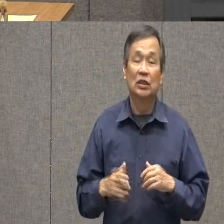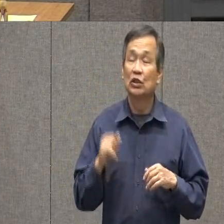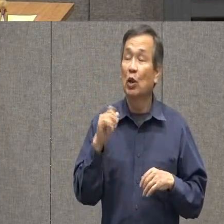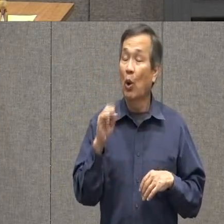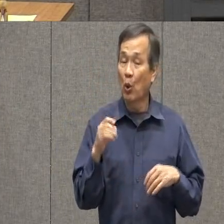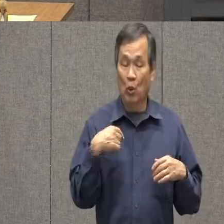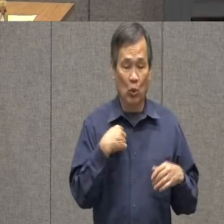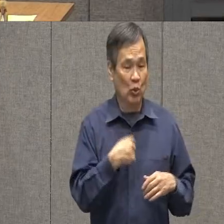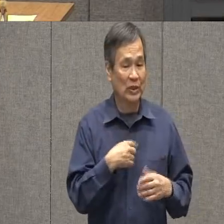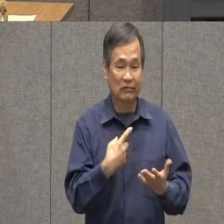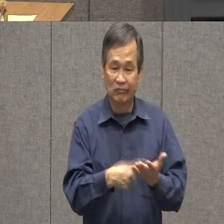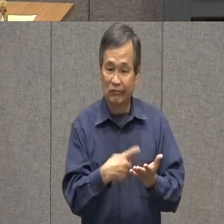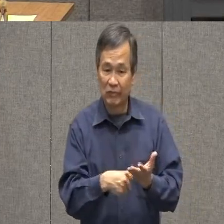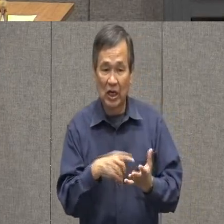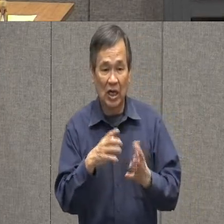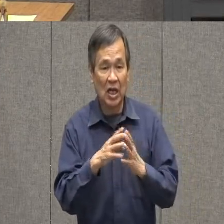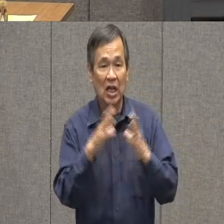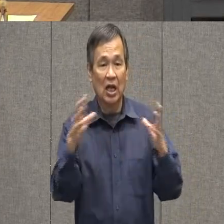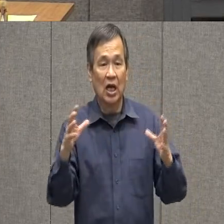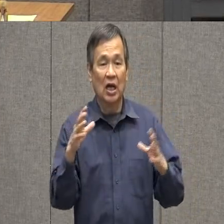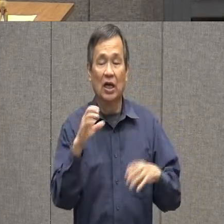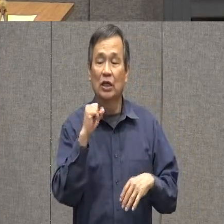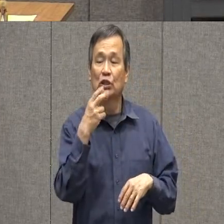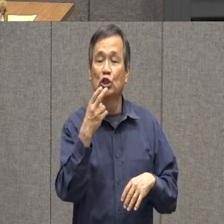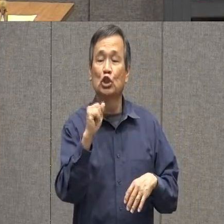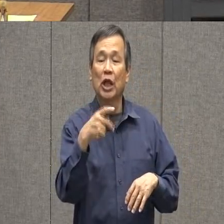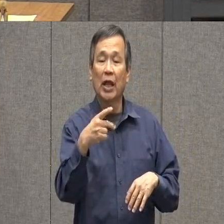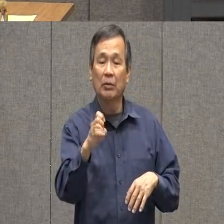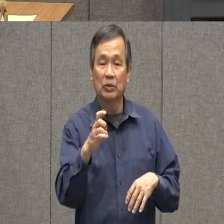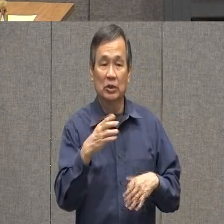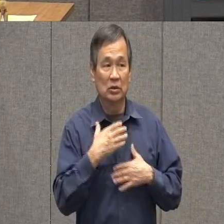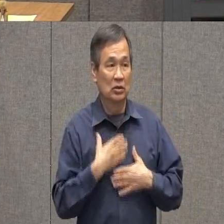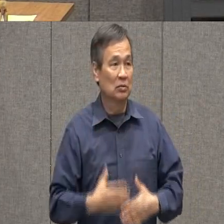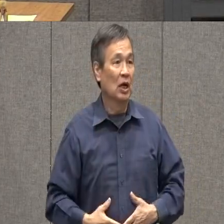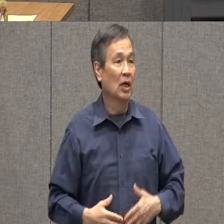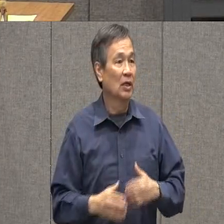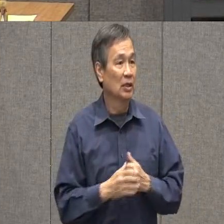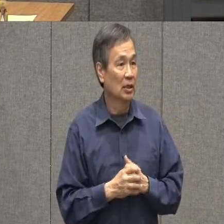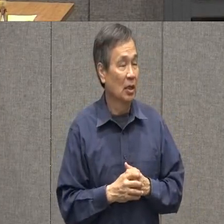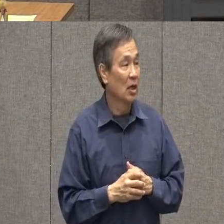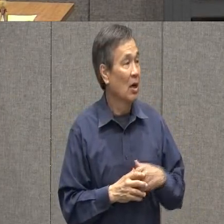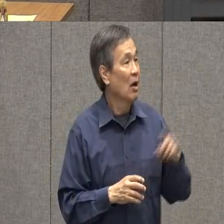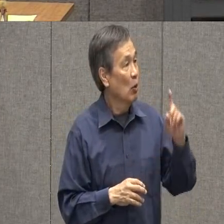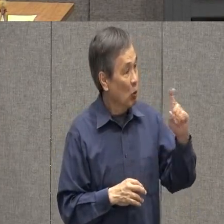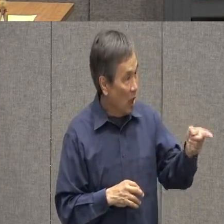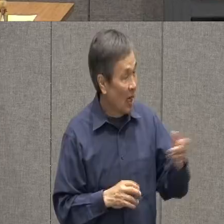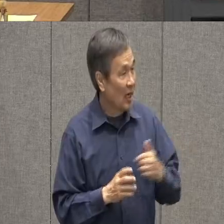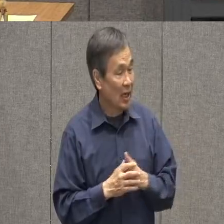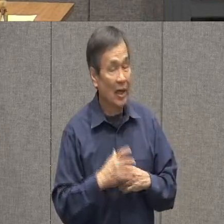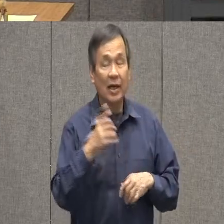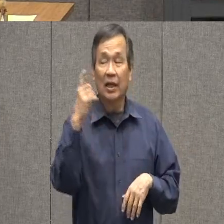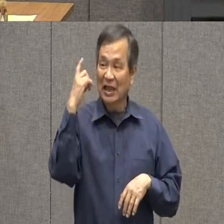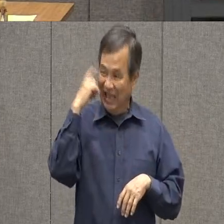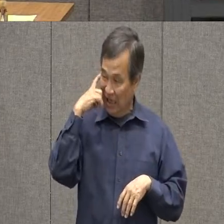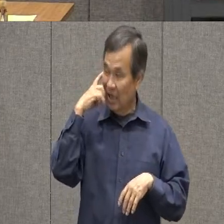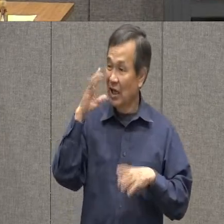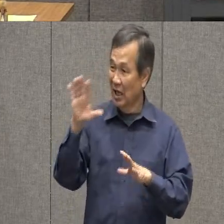And we talk a lot about shapes with our bodies, too! Well, that's perfect and that's what you should be thinking of this whole time. You're gonna be a natural.